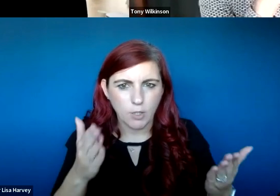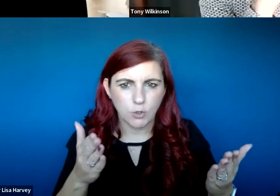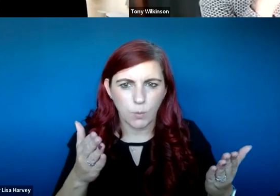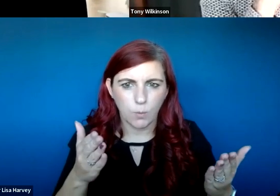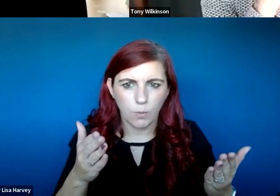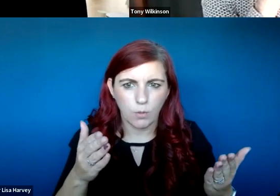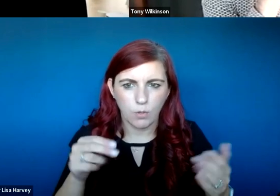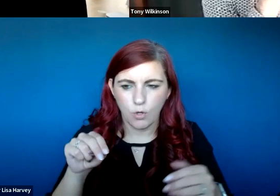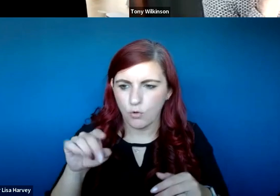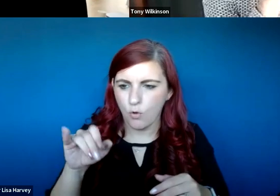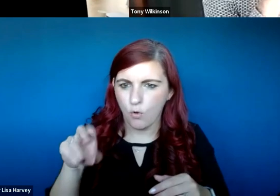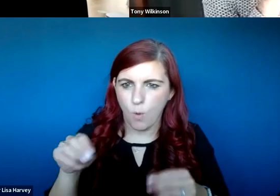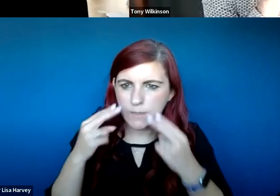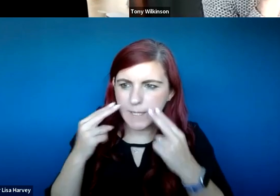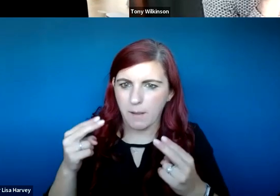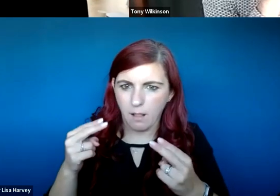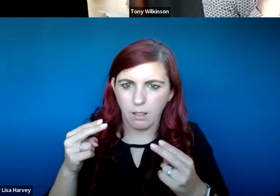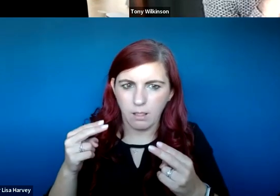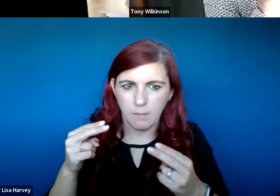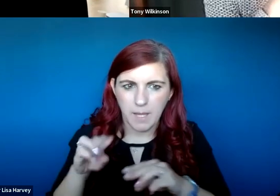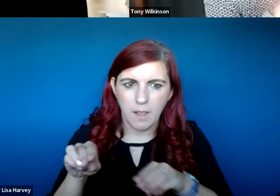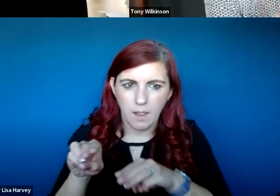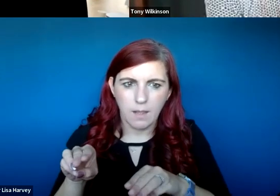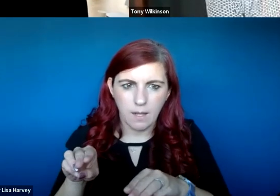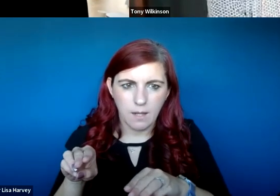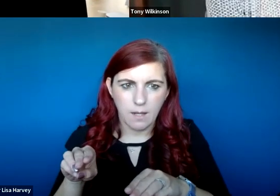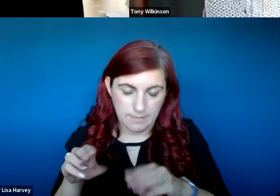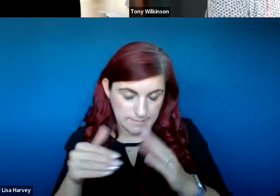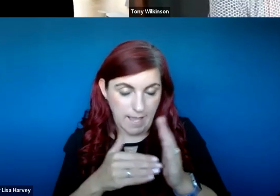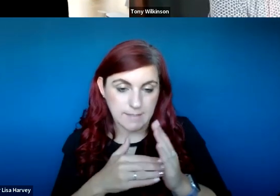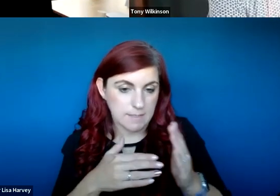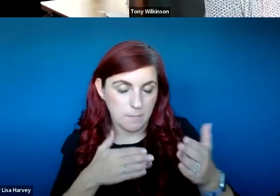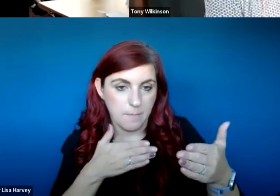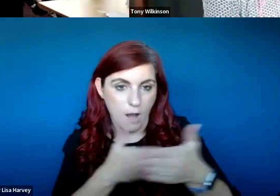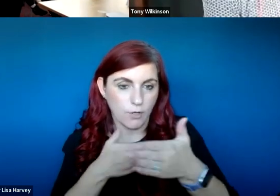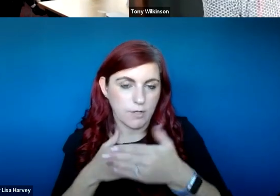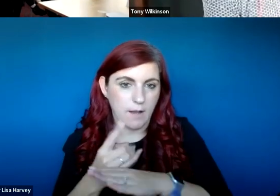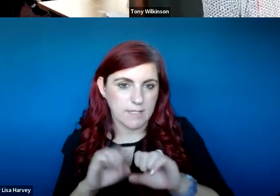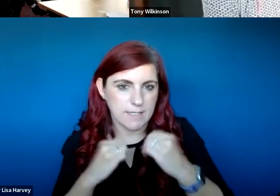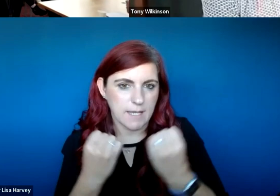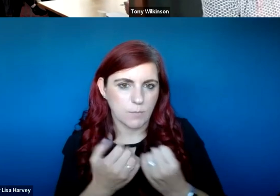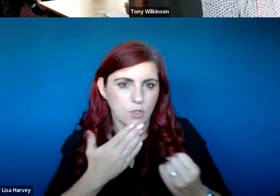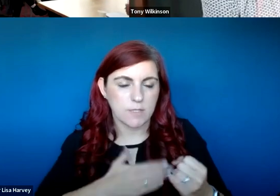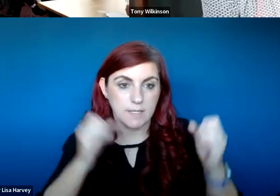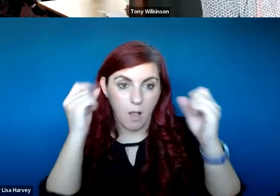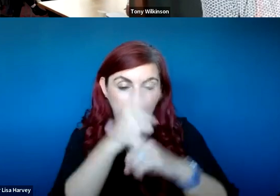This is not to say that self-selection isn't created by barriers in our society, just to say that it's complicated.